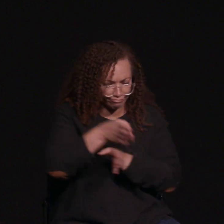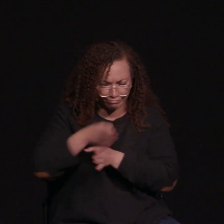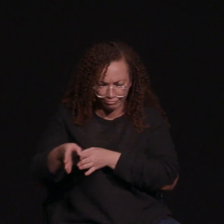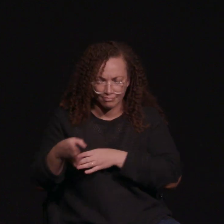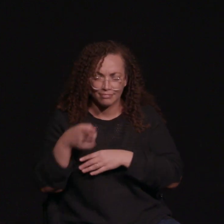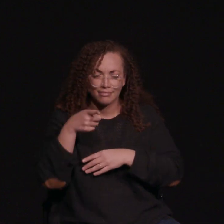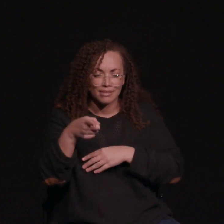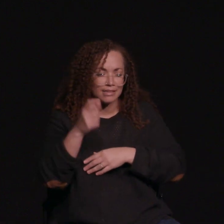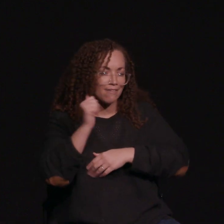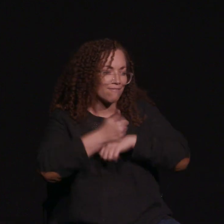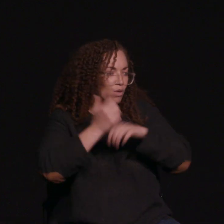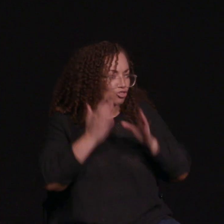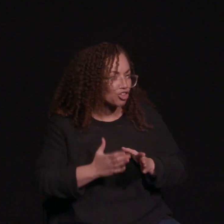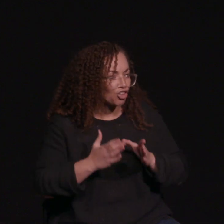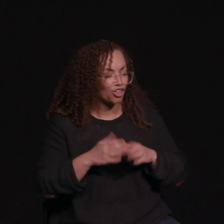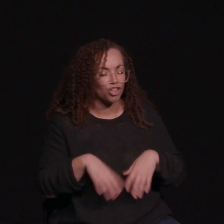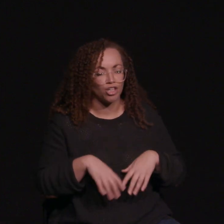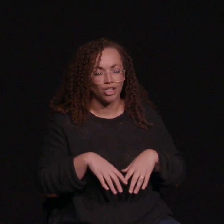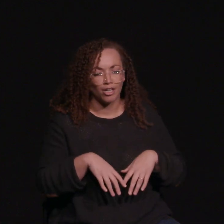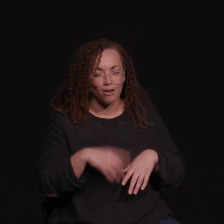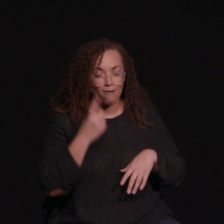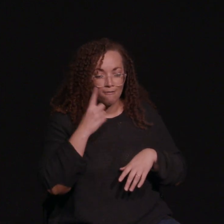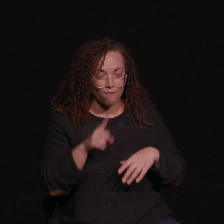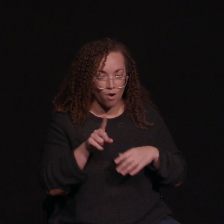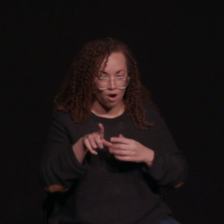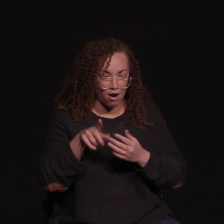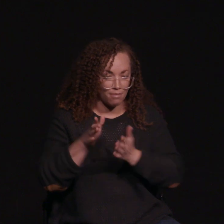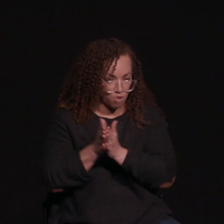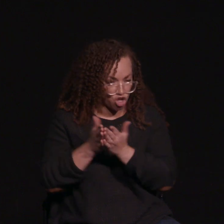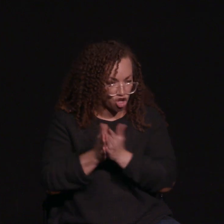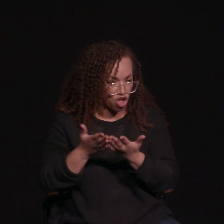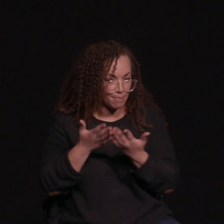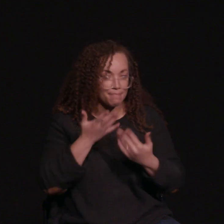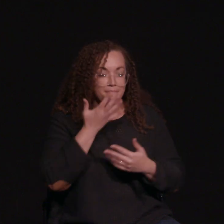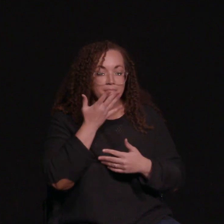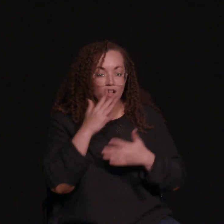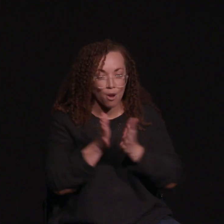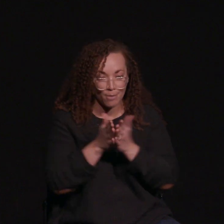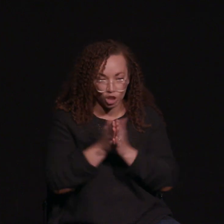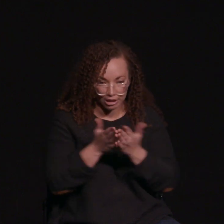Books, an imprint of Ten Speed Press and Penguin Random House,